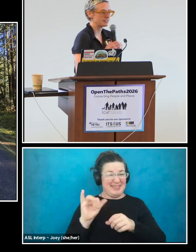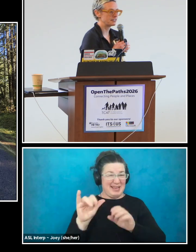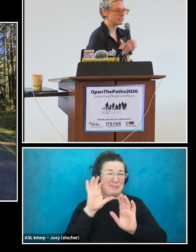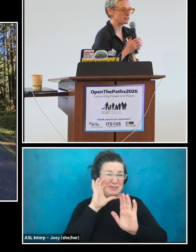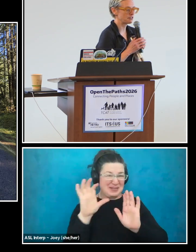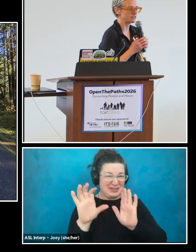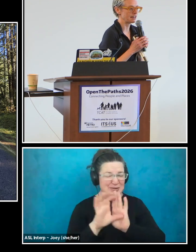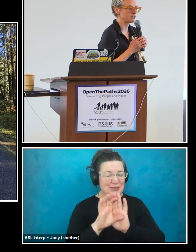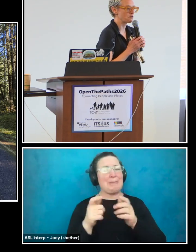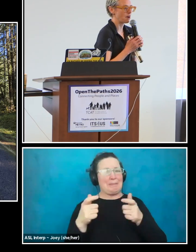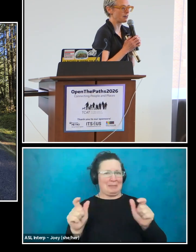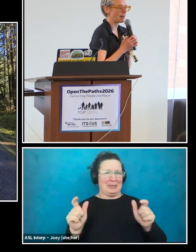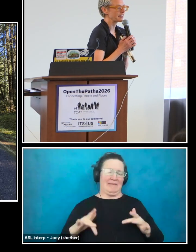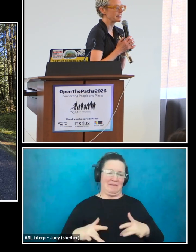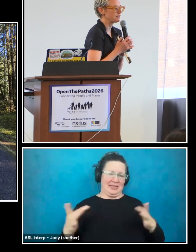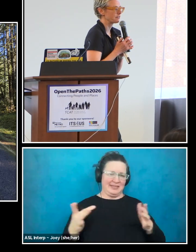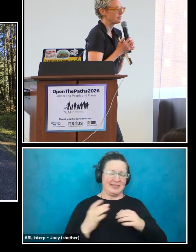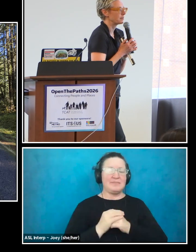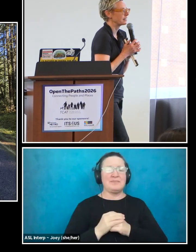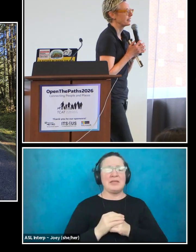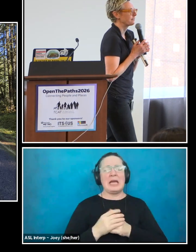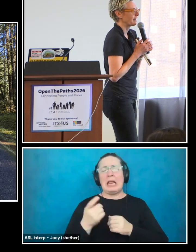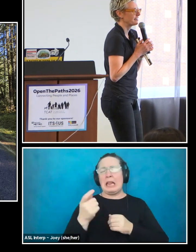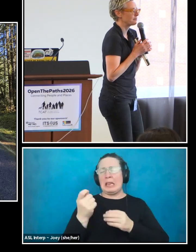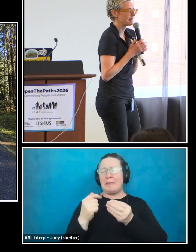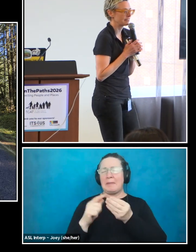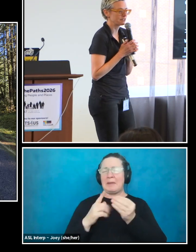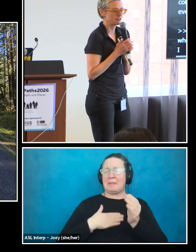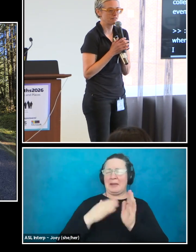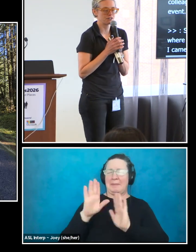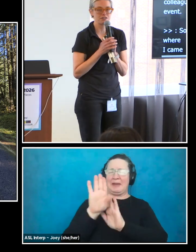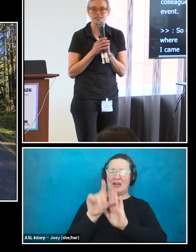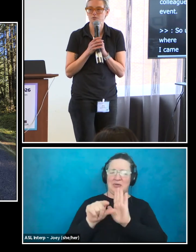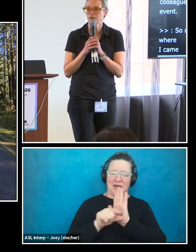uh, just to sort of tell you where I came from, and if I know many of you have heard this before